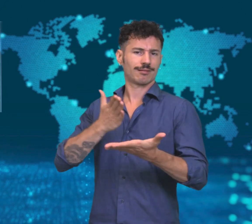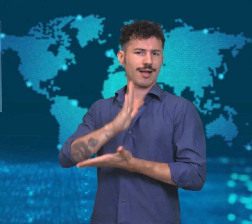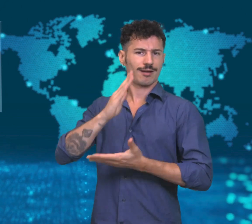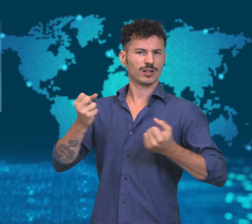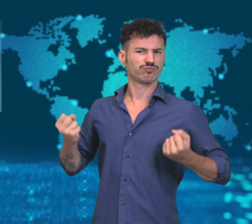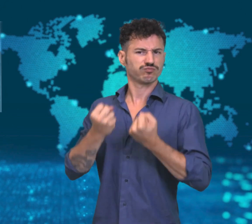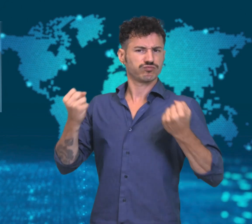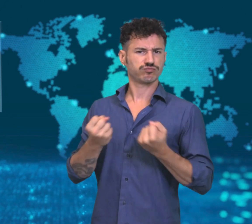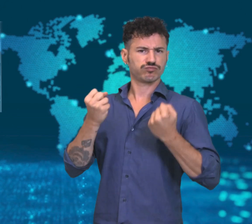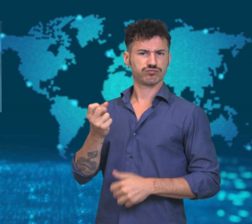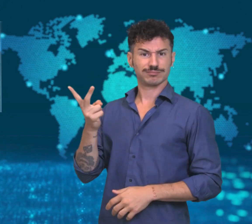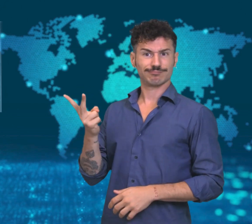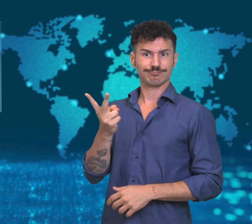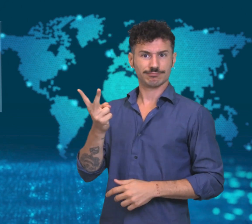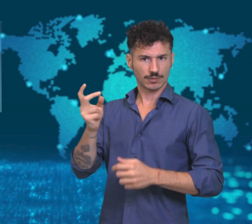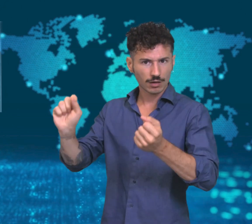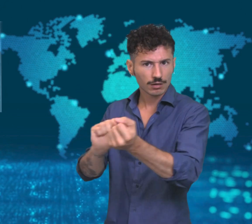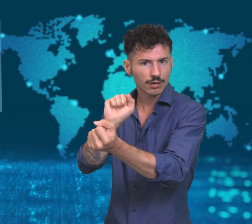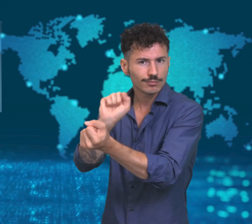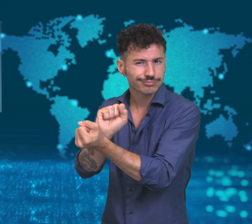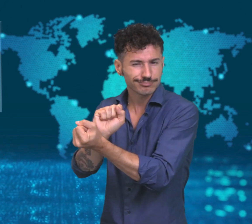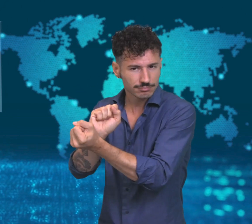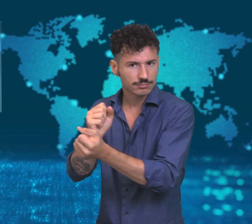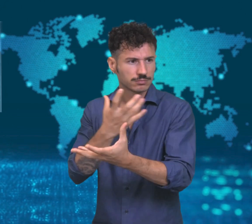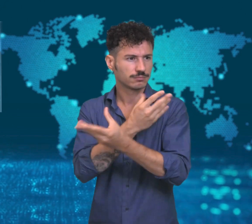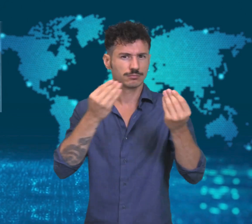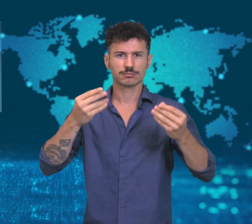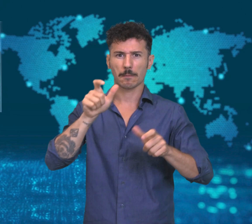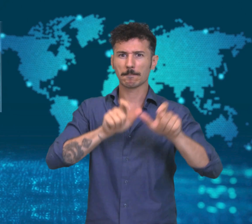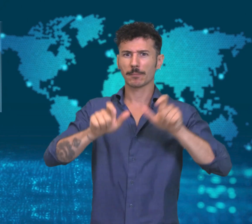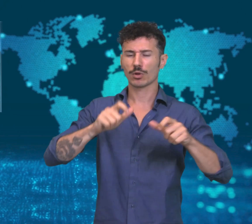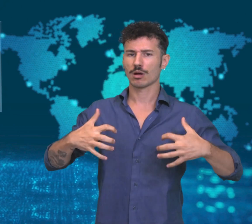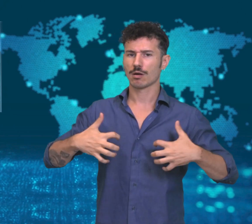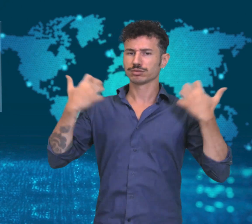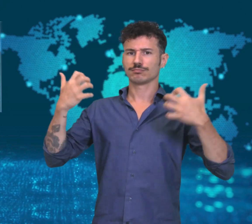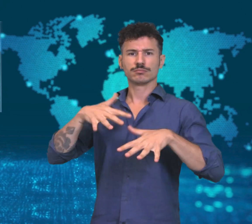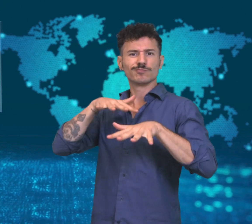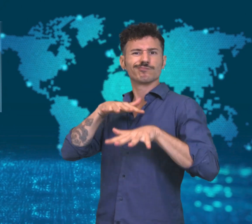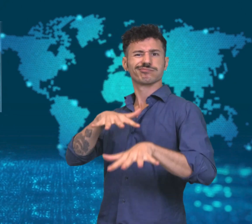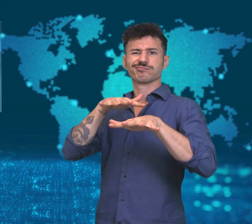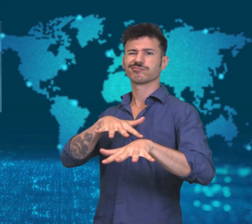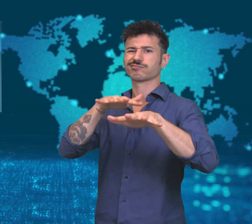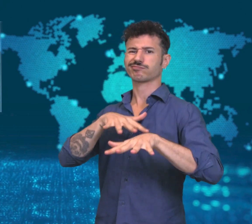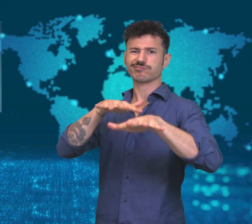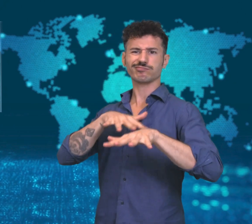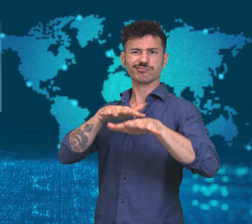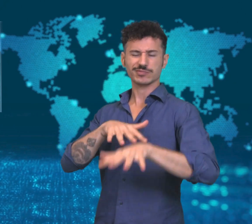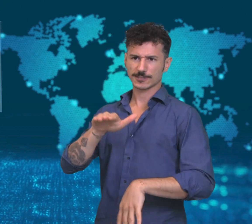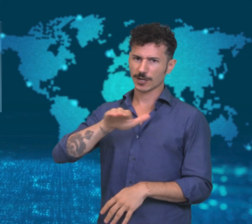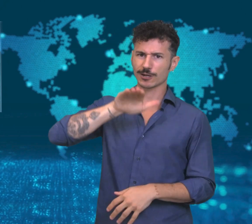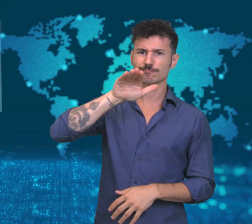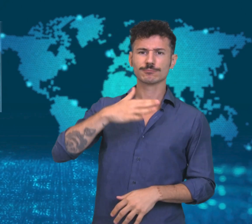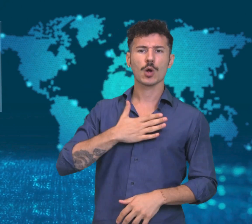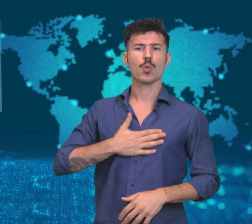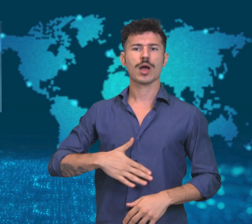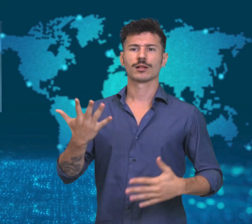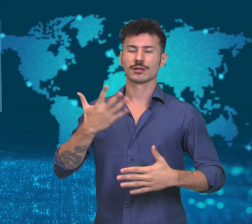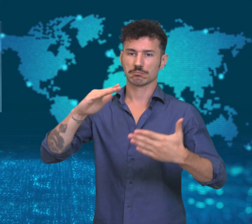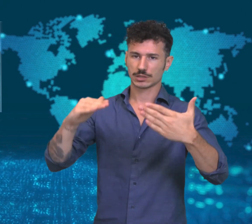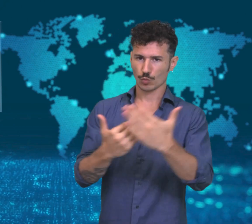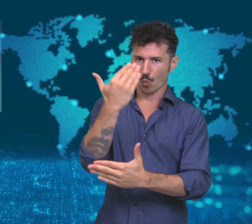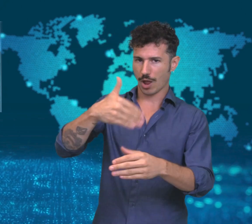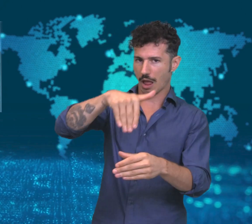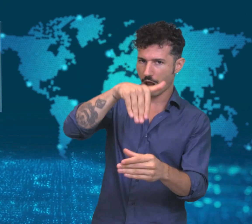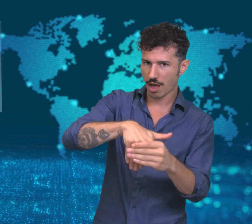In Thailand, thousands of people have rallied to demand new elections and